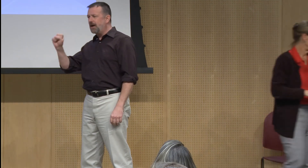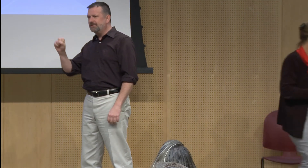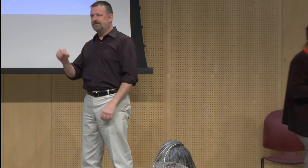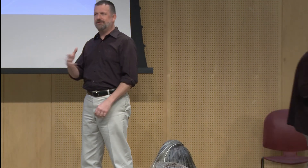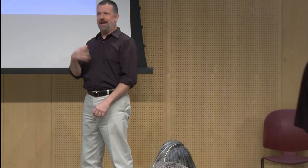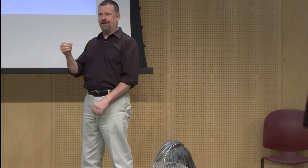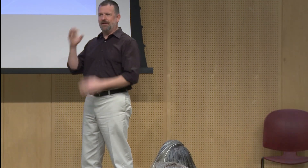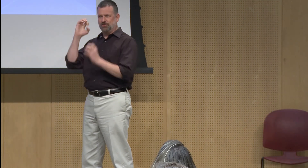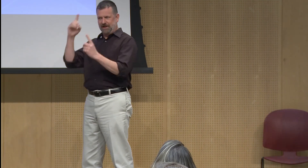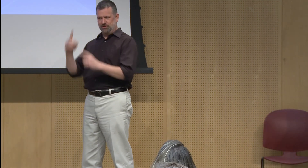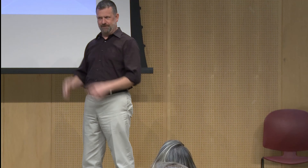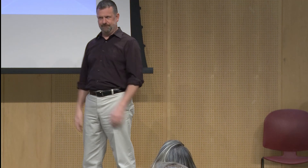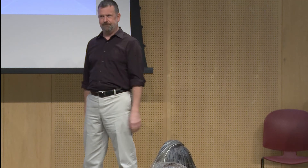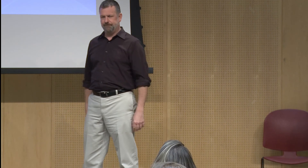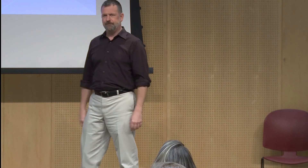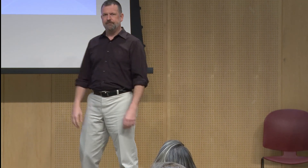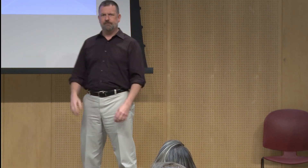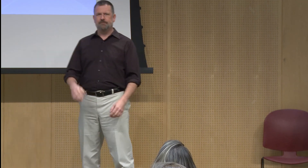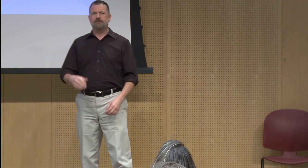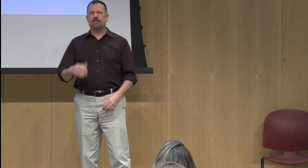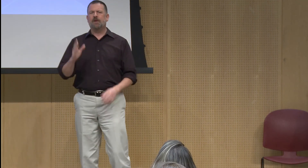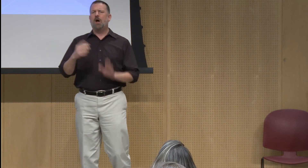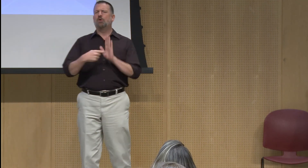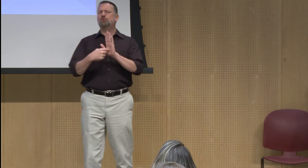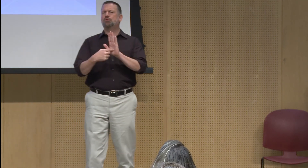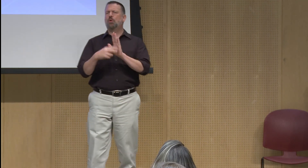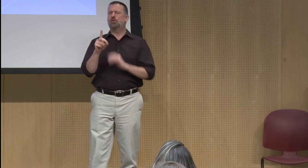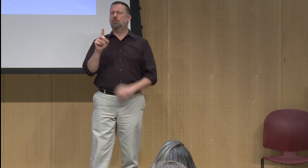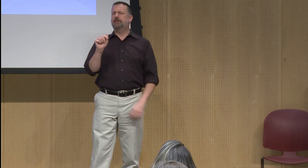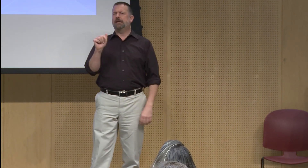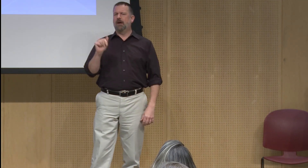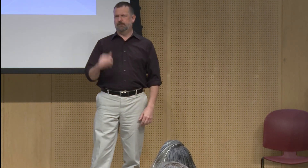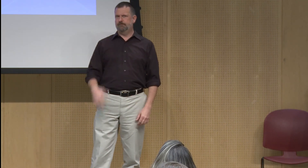I'M GONNA WALK THROUGH SOME DATA JUST SO THAT YOU HAVE A FEEL FOR WHAT THIS WAS.